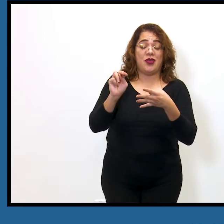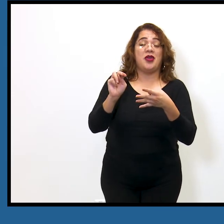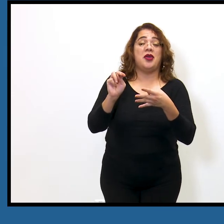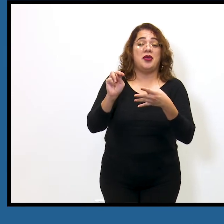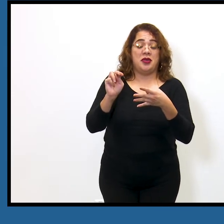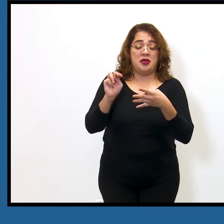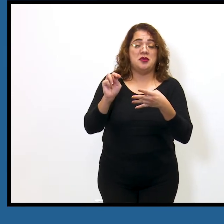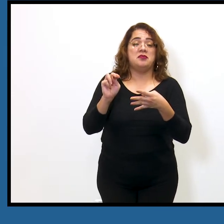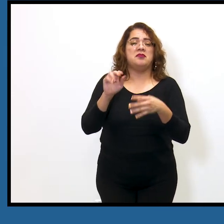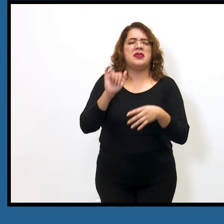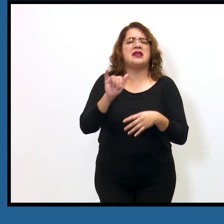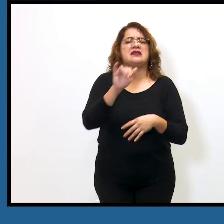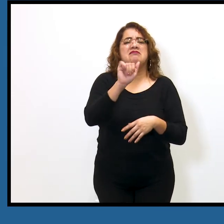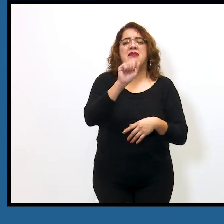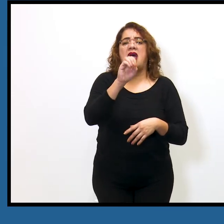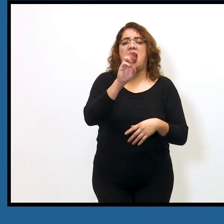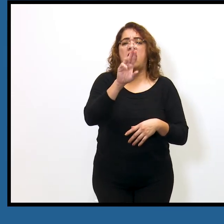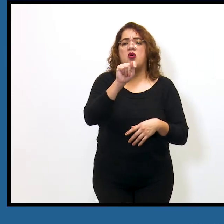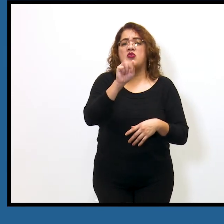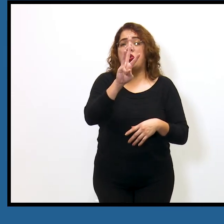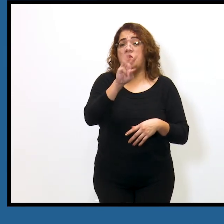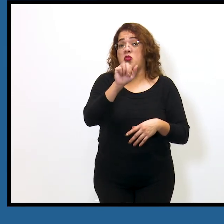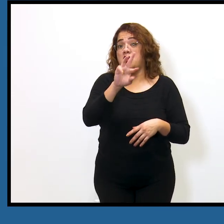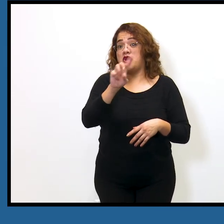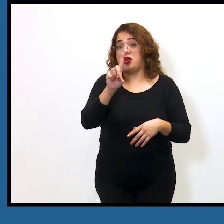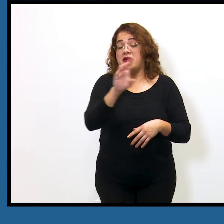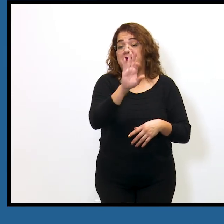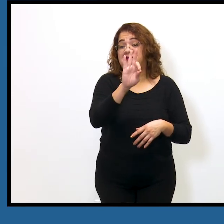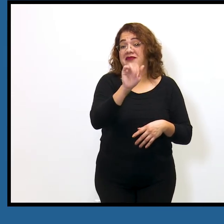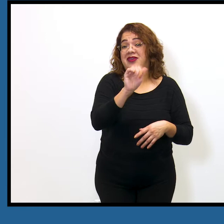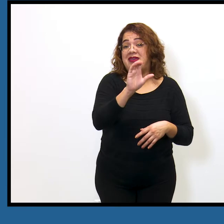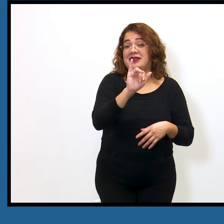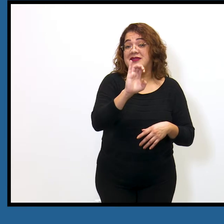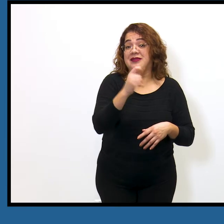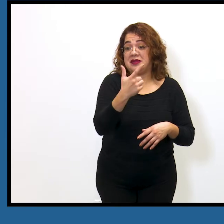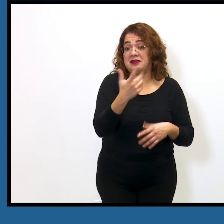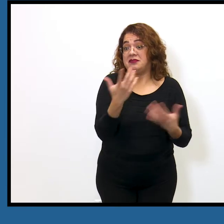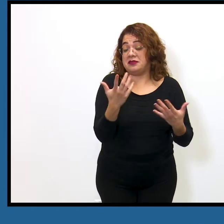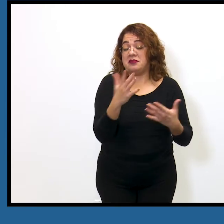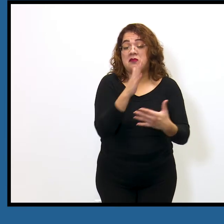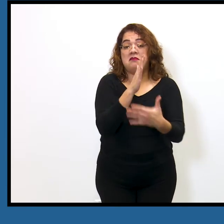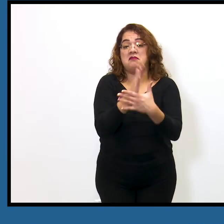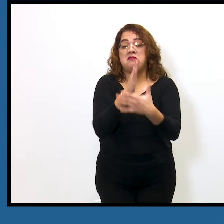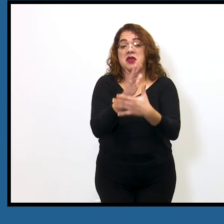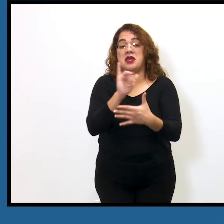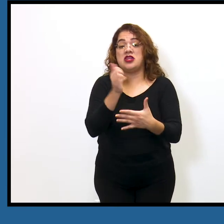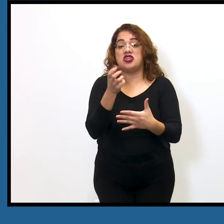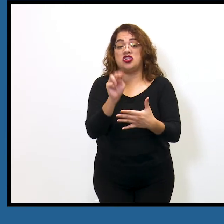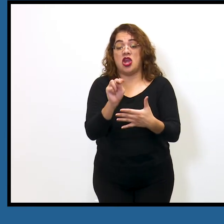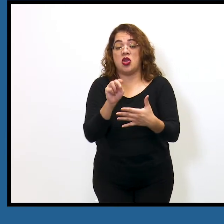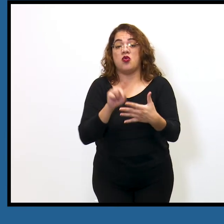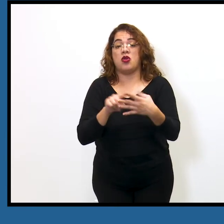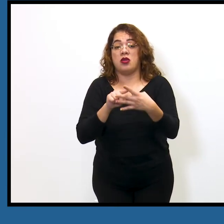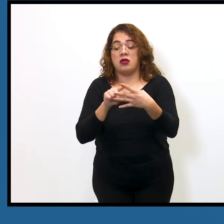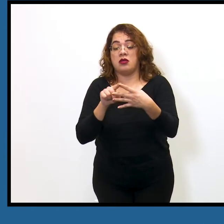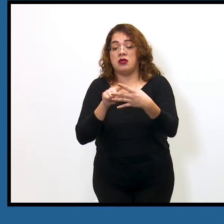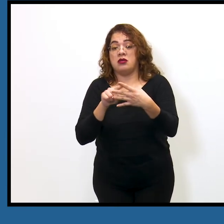tier 1B so essential workers by mid-January and we'll be working with businesses and our community